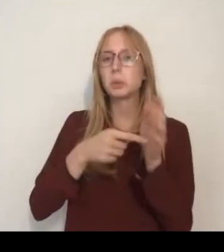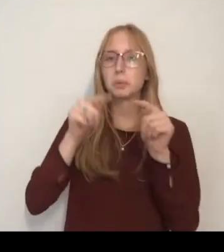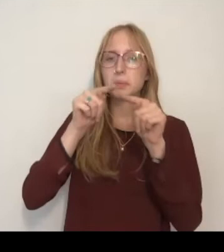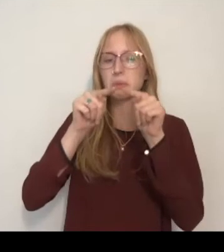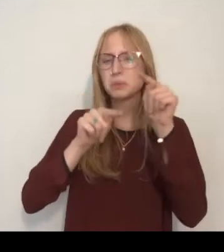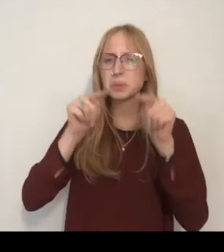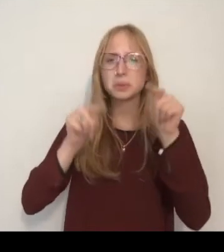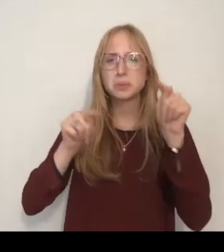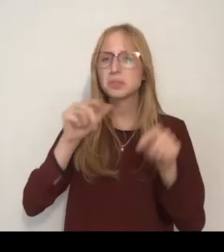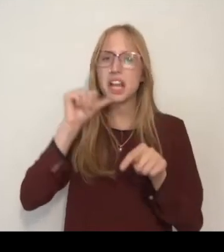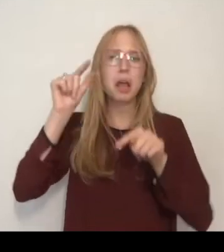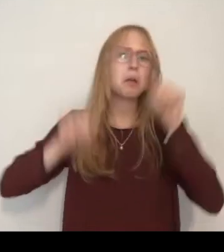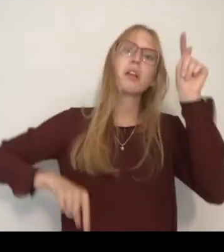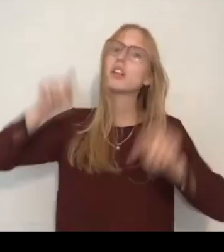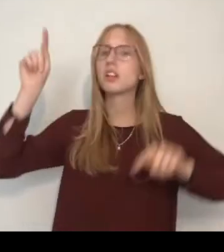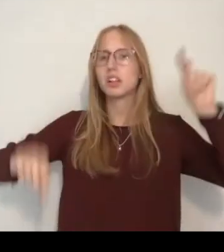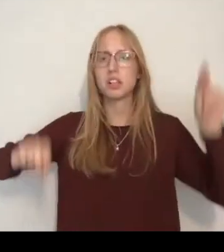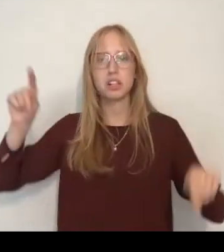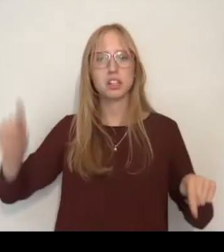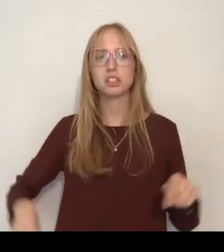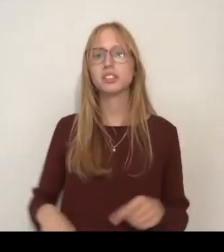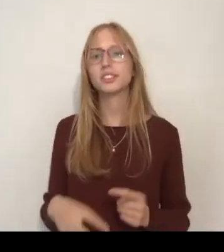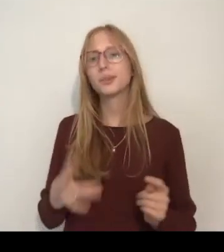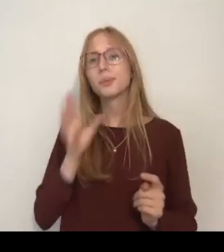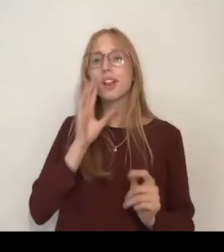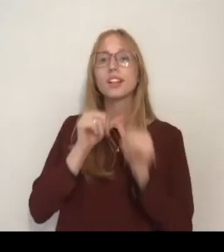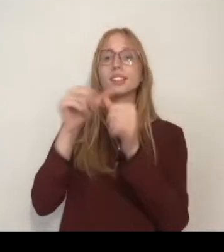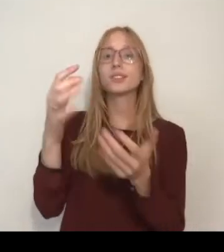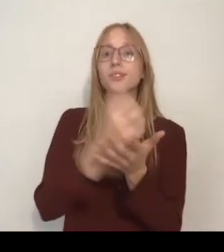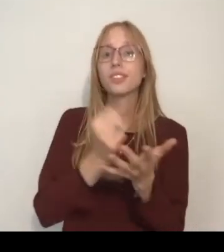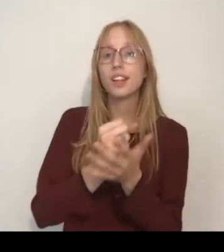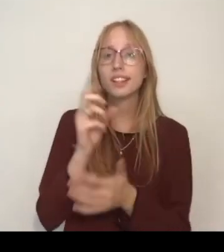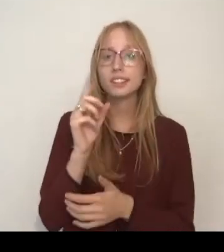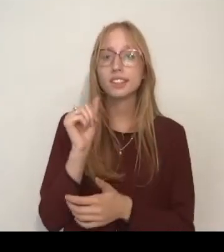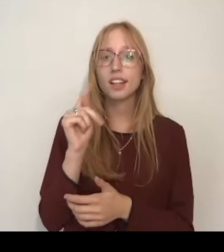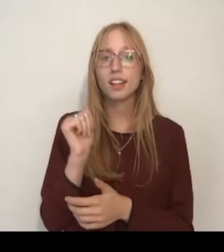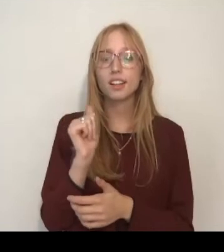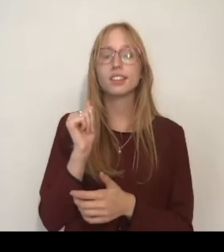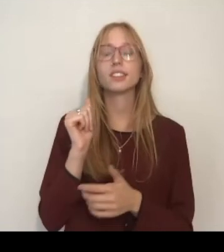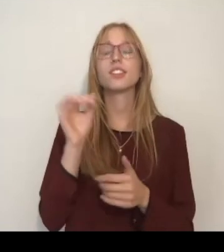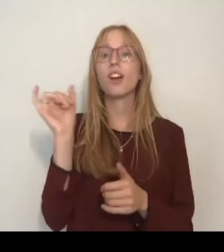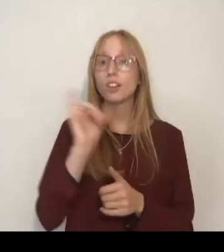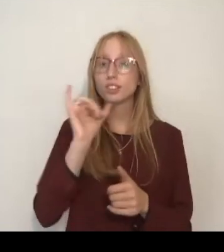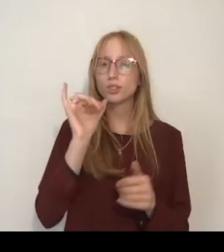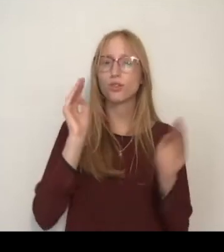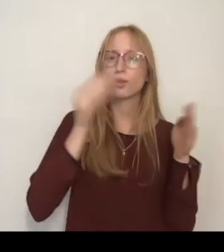between the deaf and hearing individuals. Nothing significant. We are going to continue to collect data